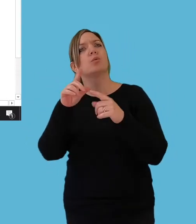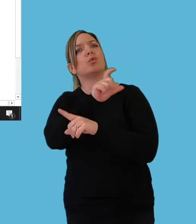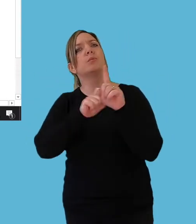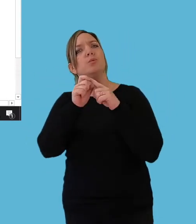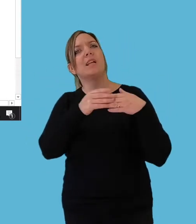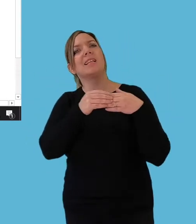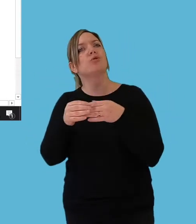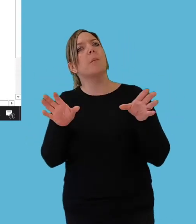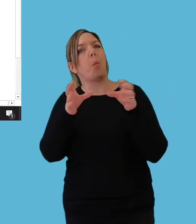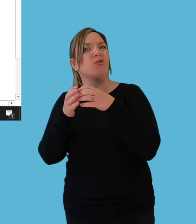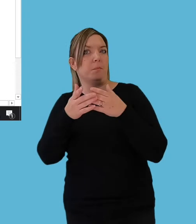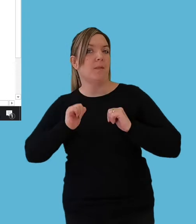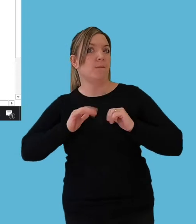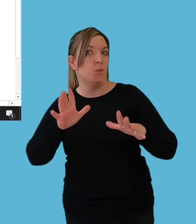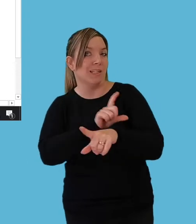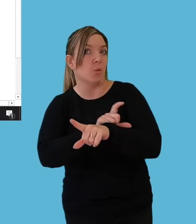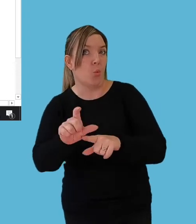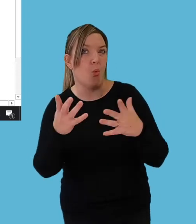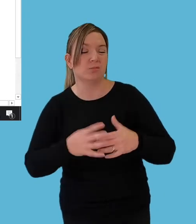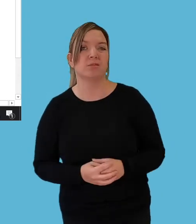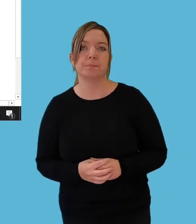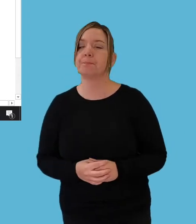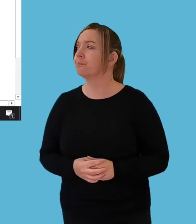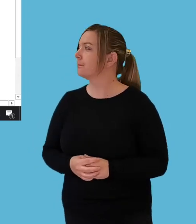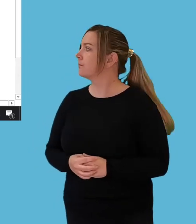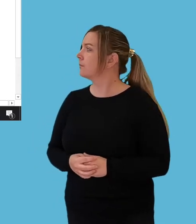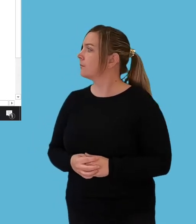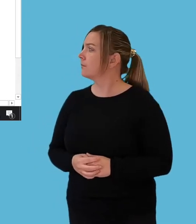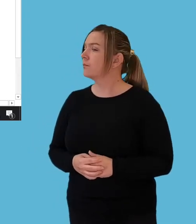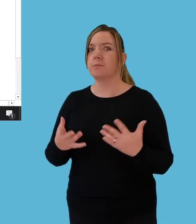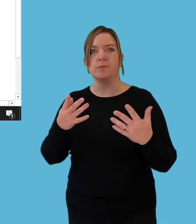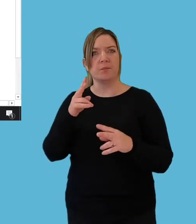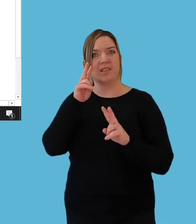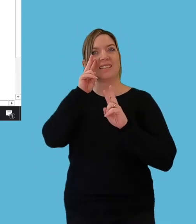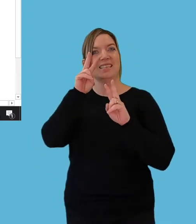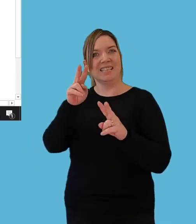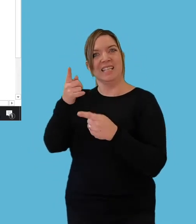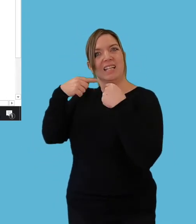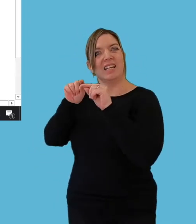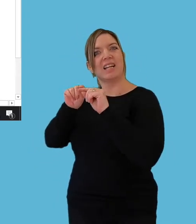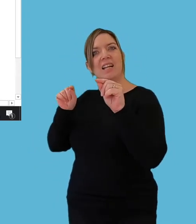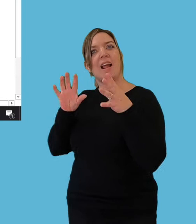Community Leadership Workshops, which is a free course, and um - on here at the bottom, you'll see it says